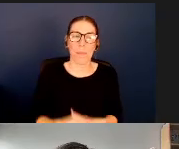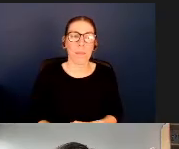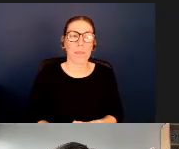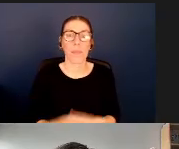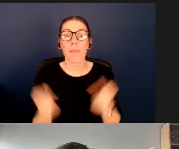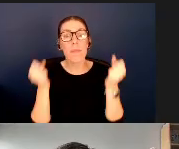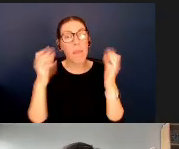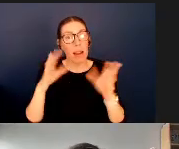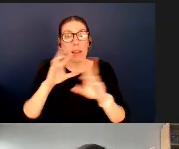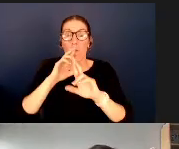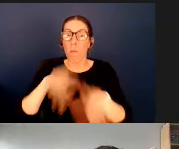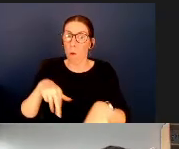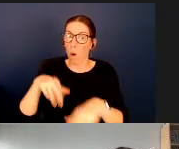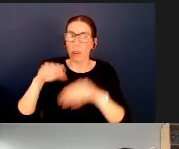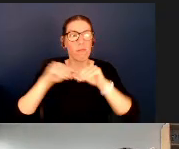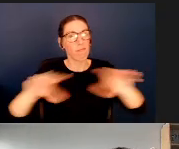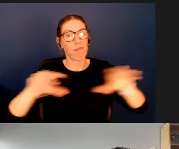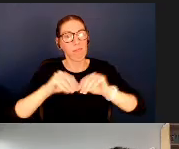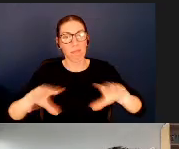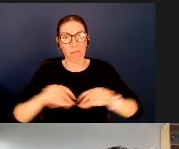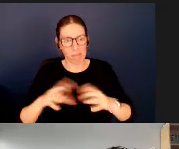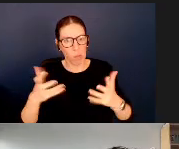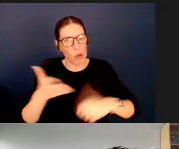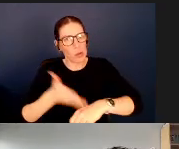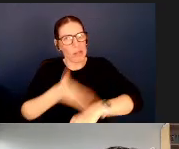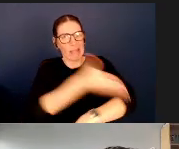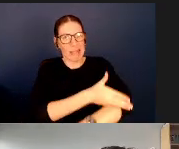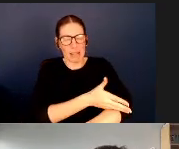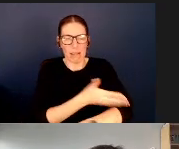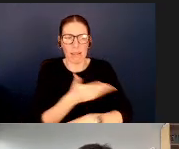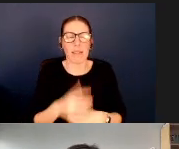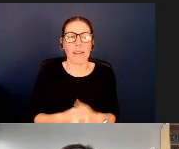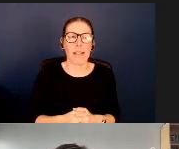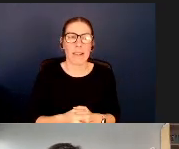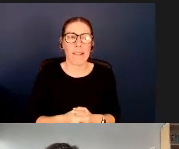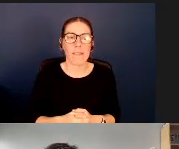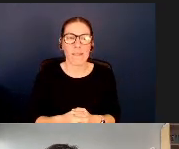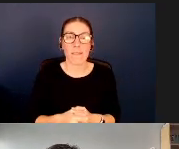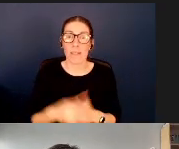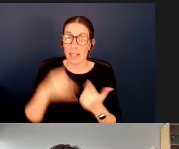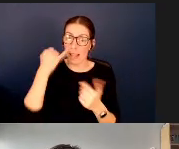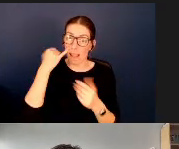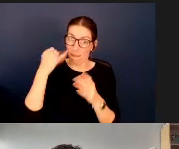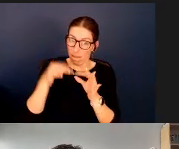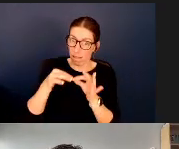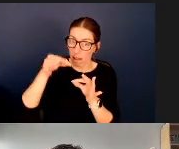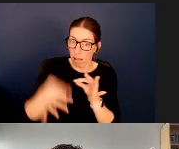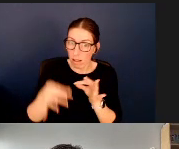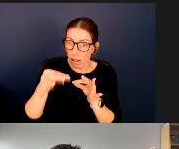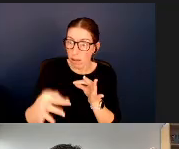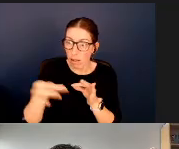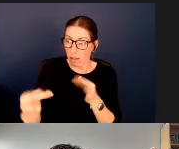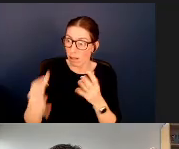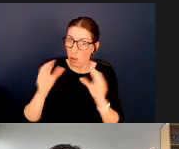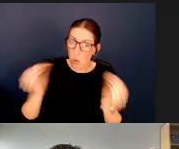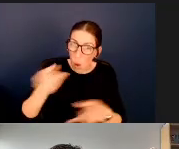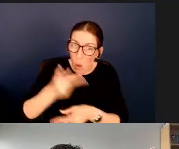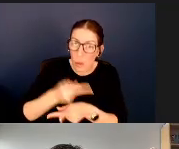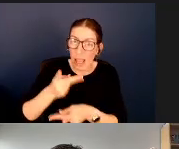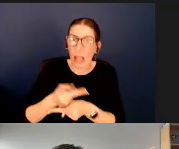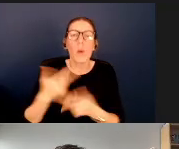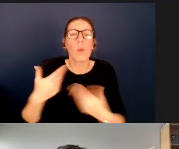done to help improve this because there are a lot of different implications related to delayed care.